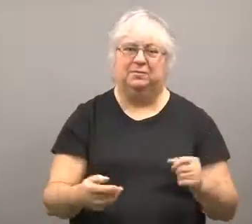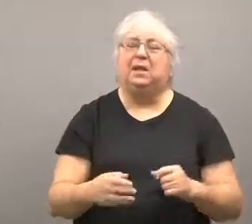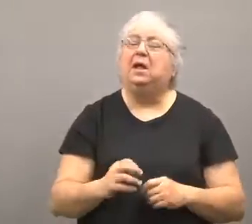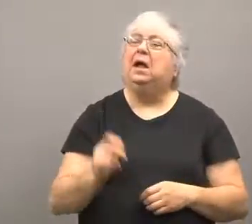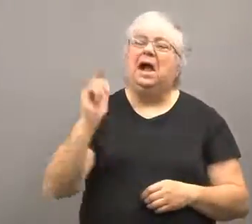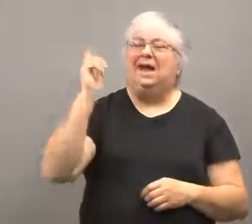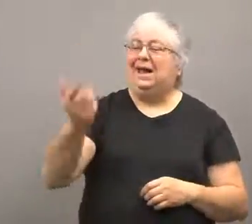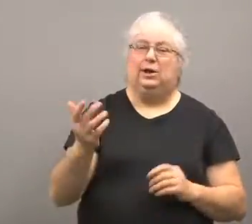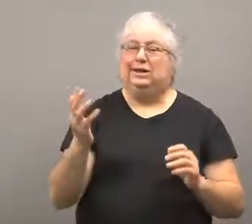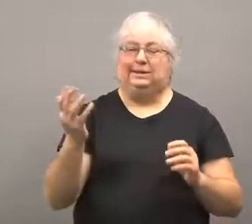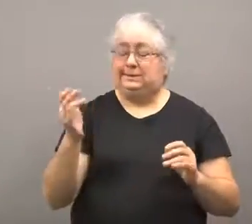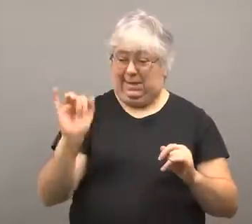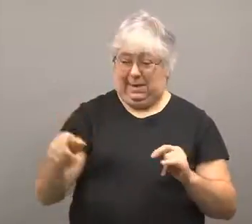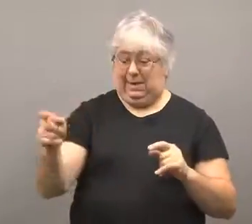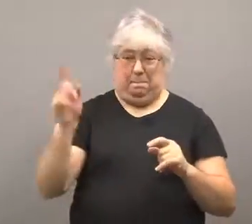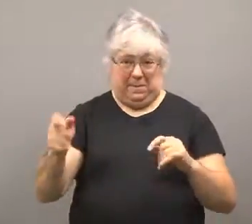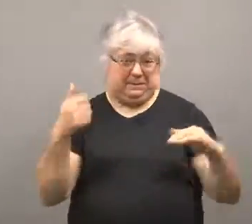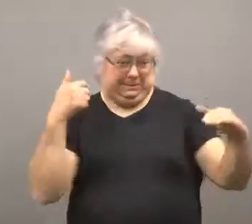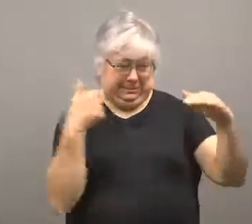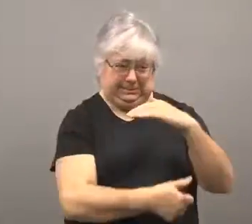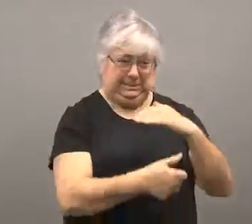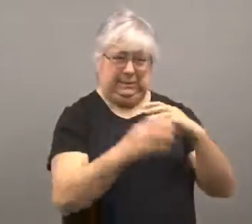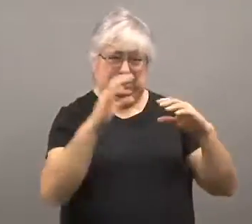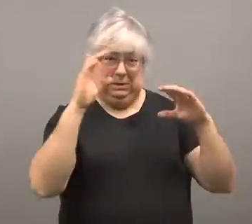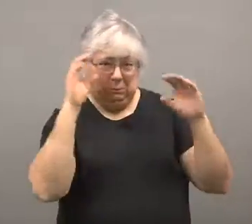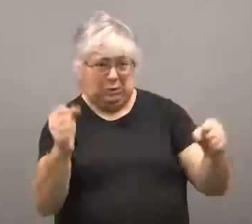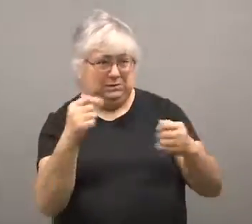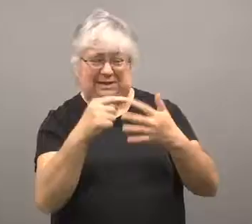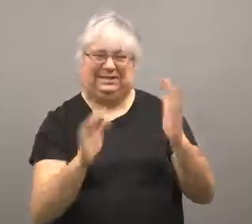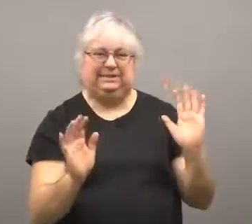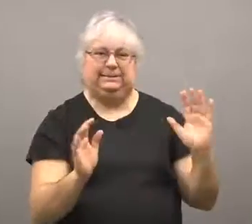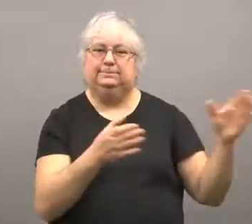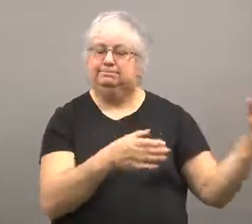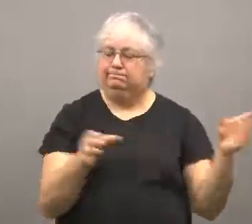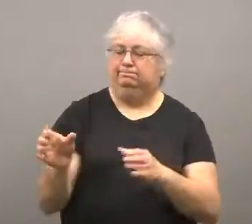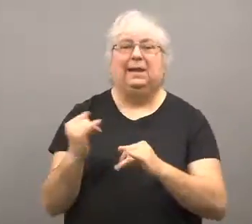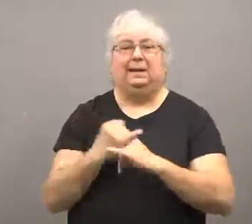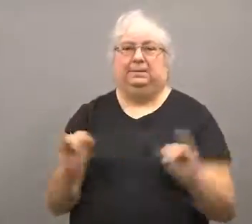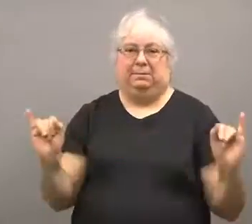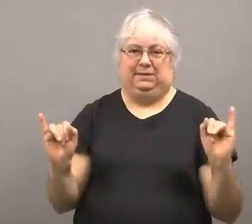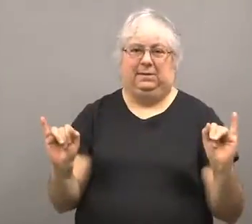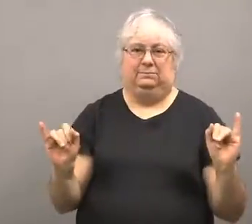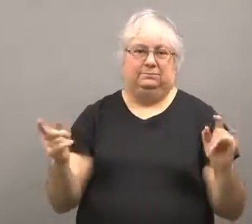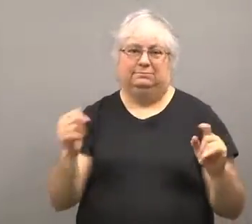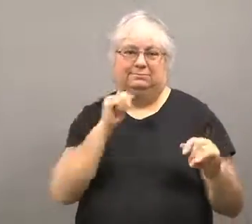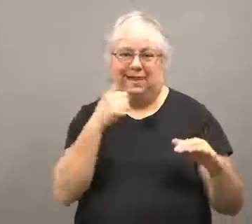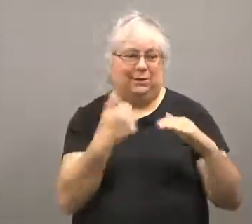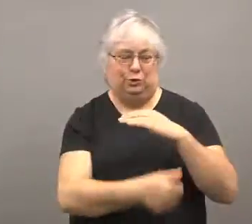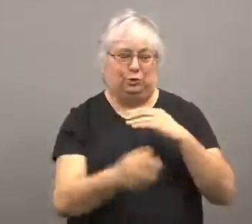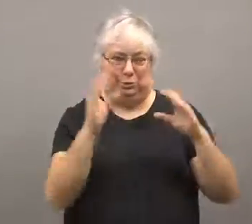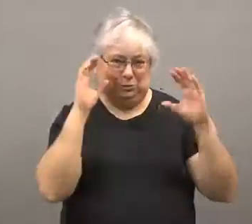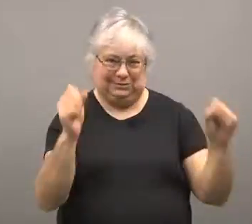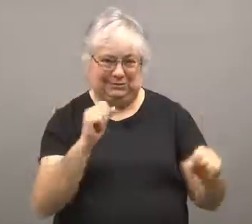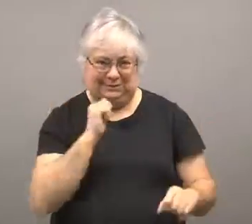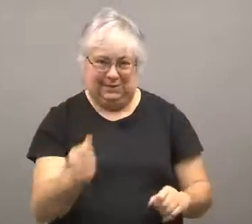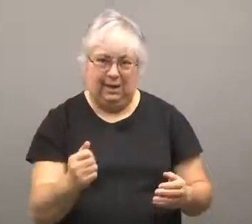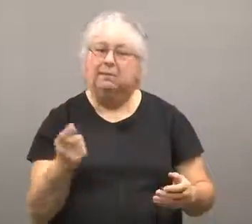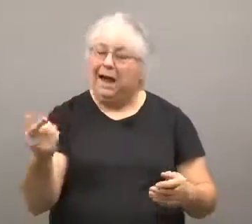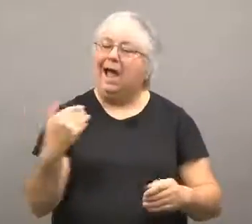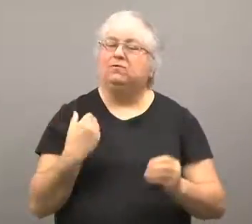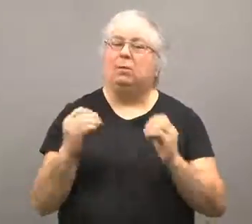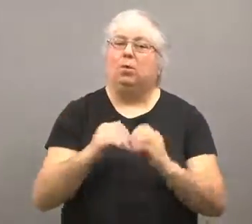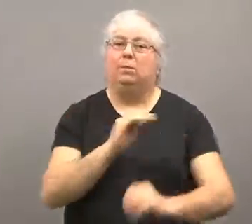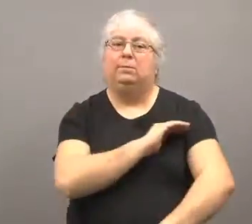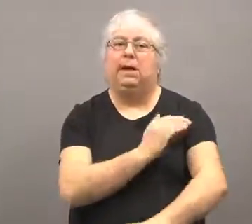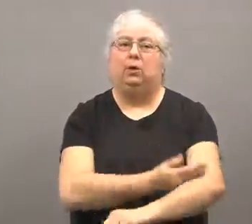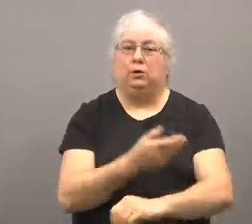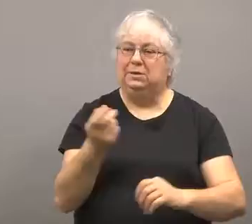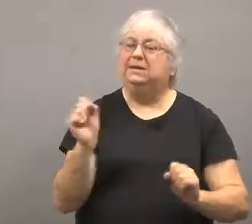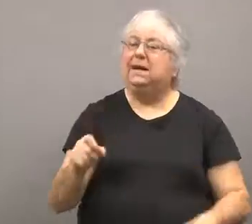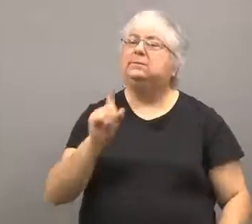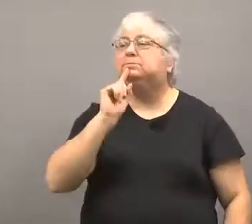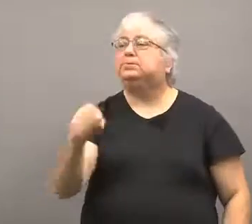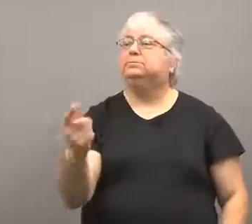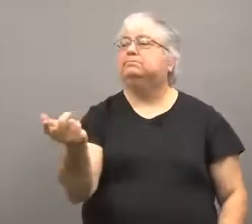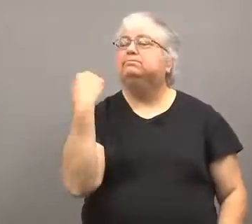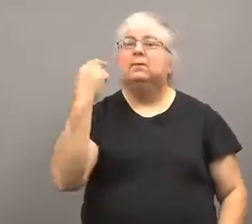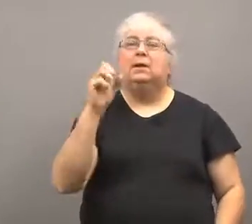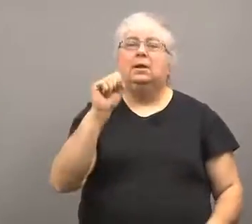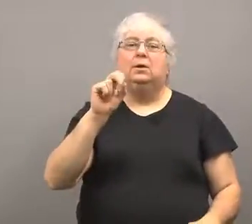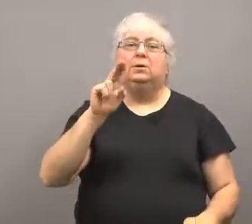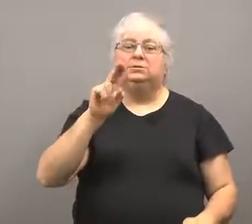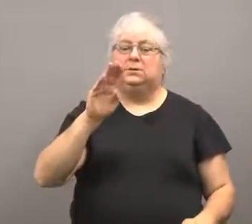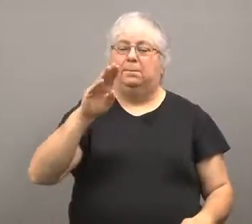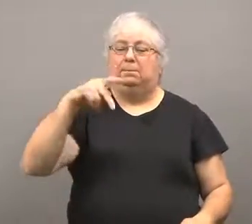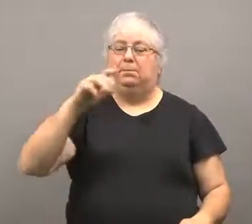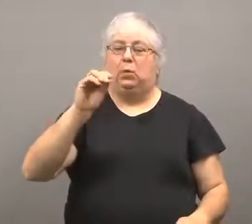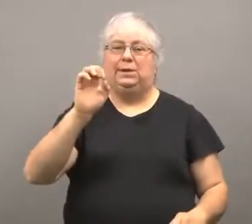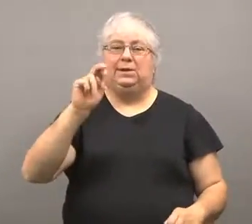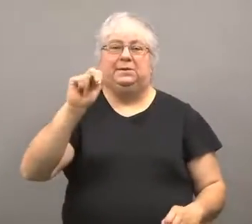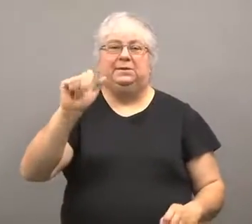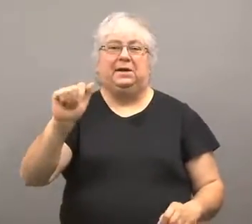The board was later removed from presidential oversight and made independent.